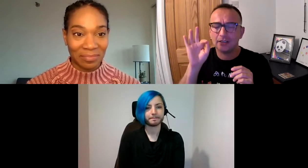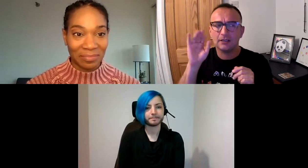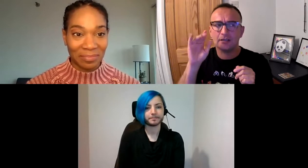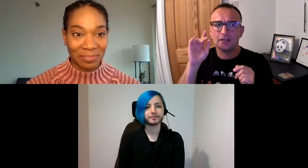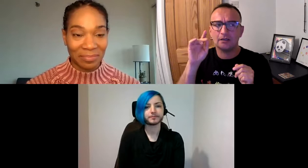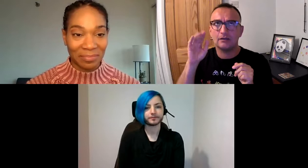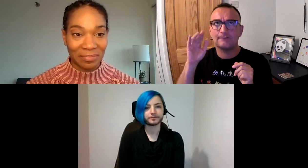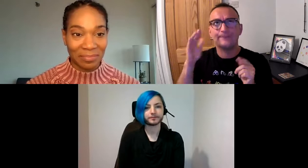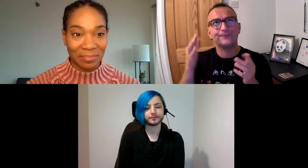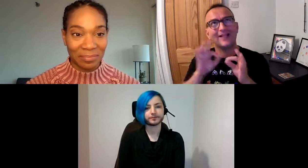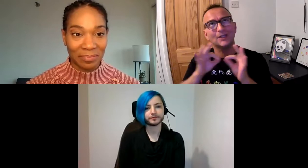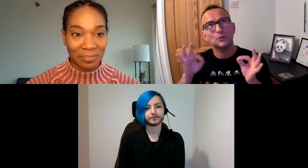question.